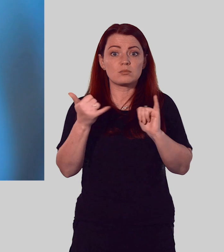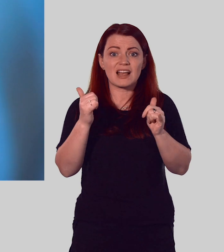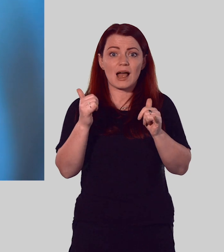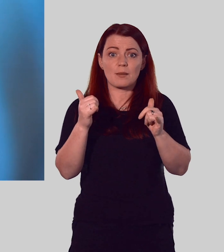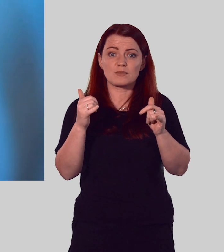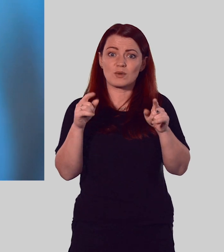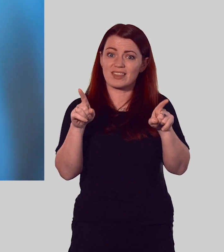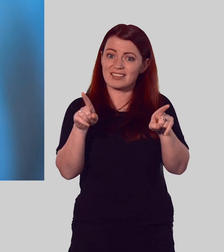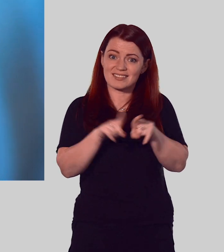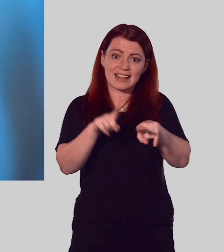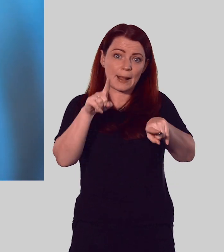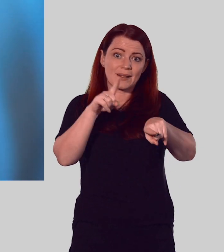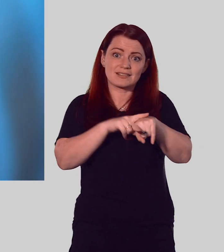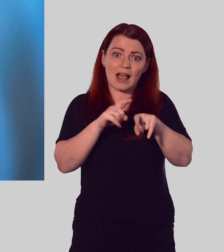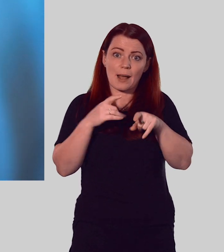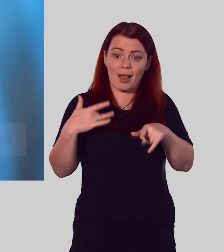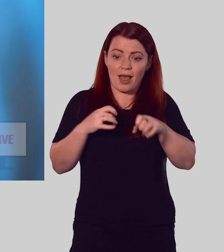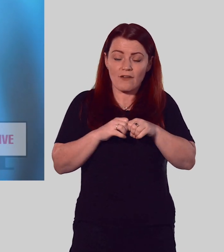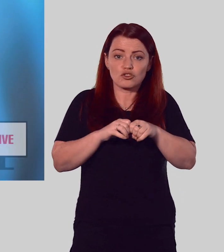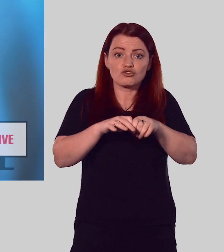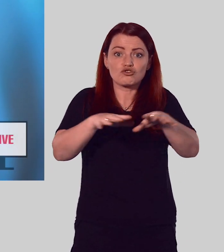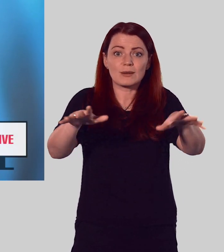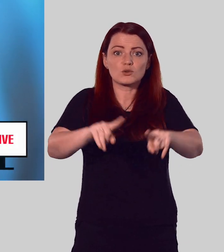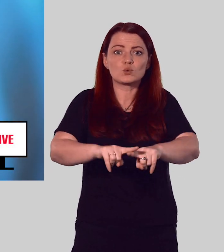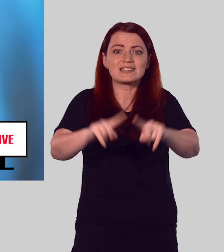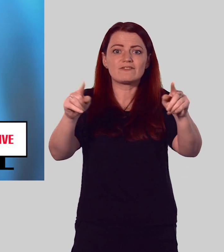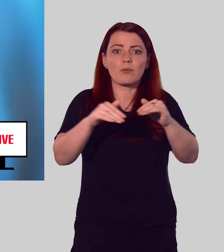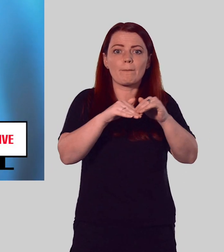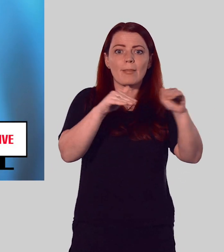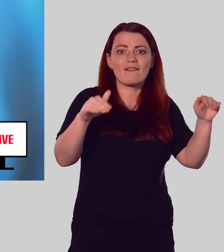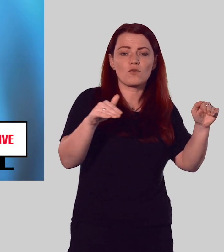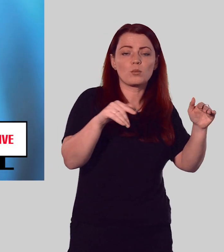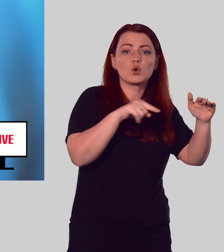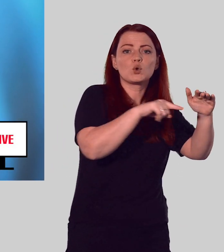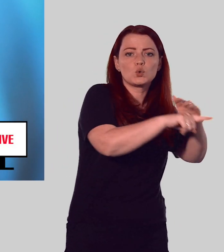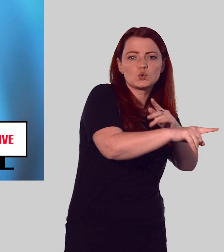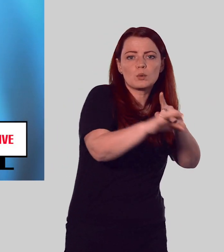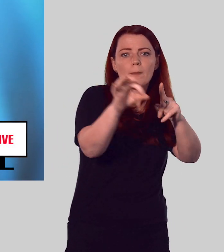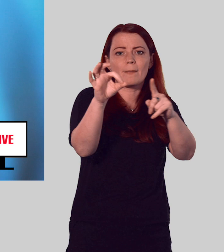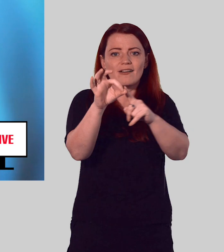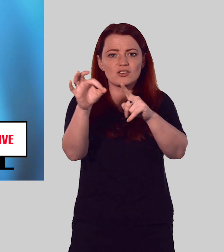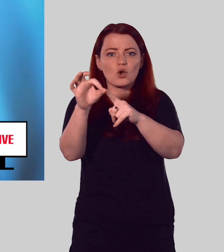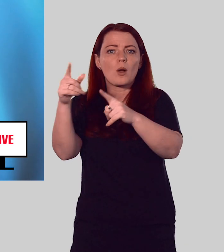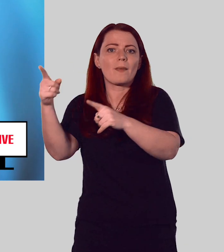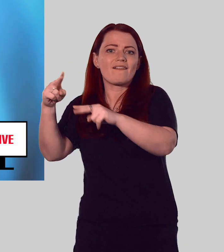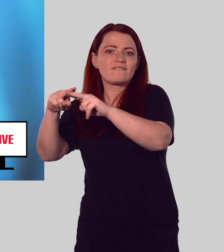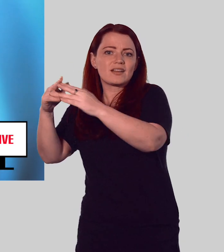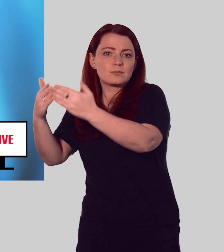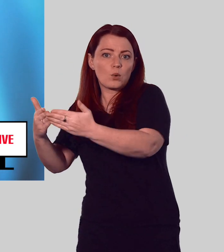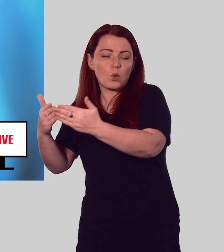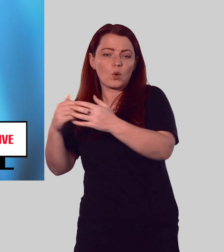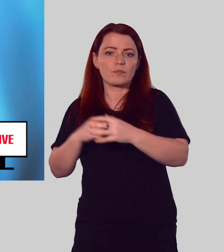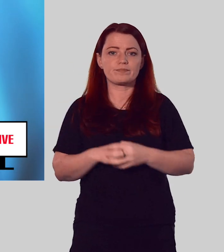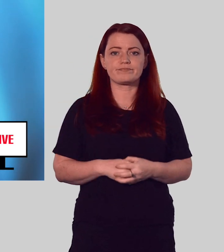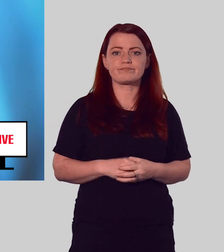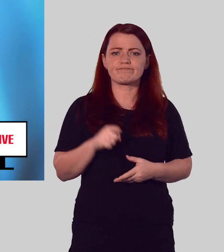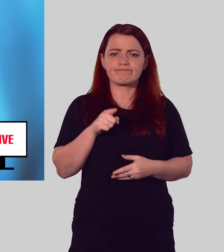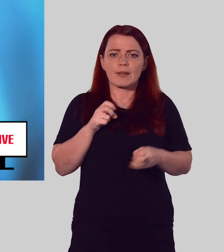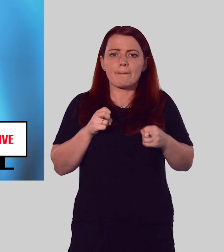streaming to a range of platforms such as YouTube, Periscope and Facebook. This method allows interaction with a